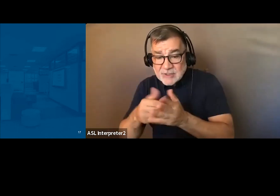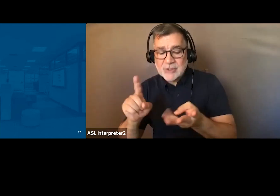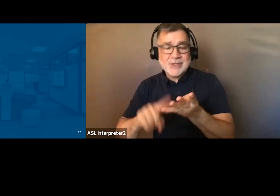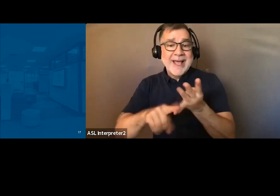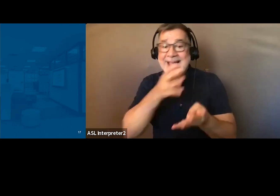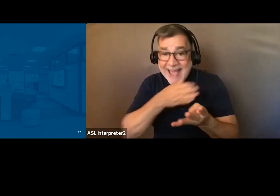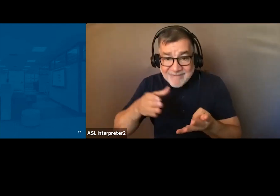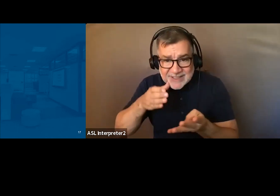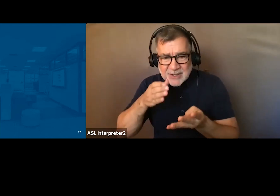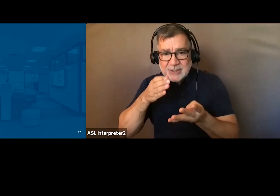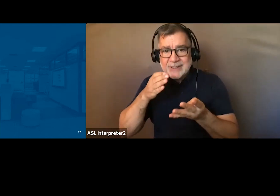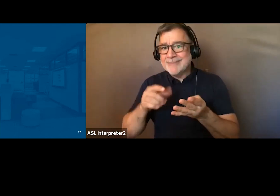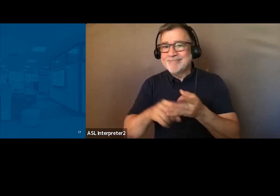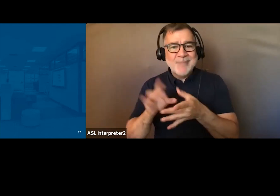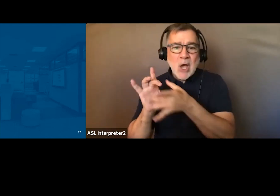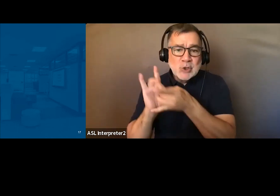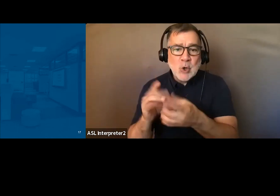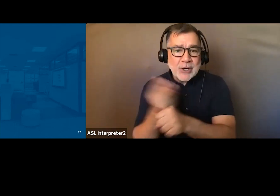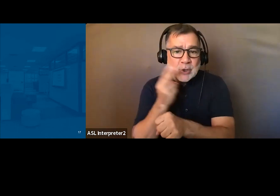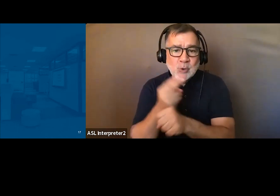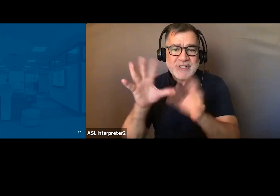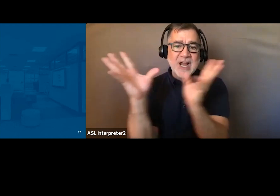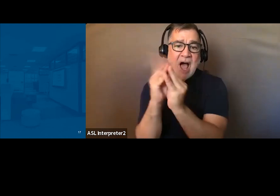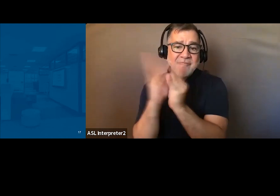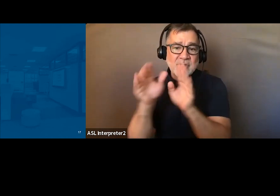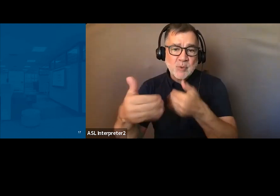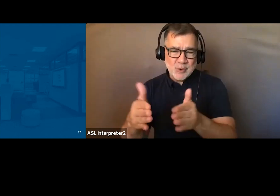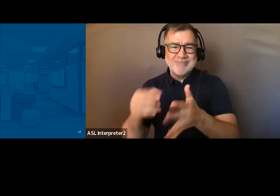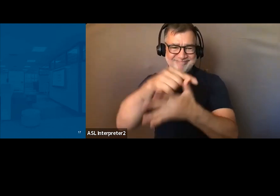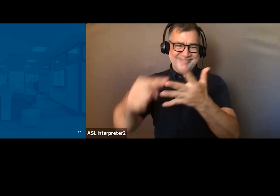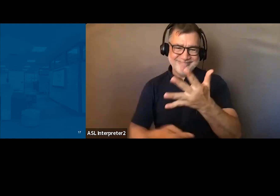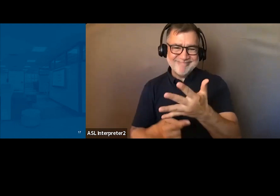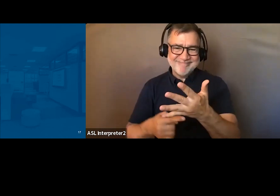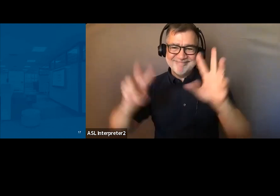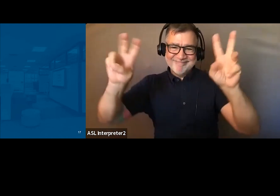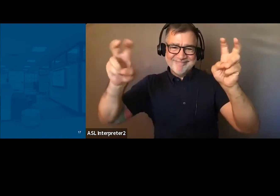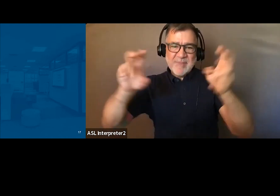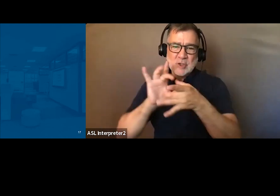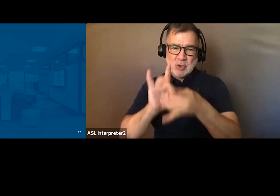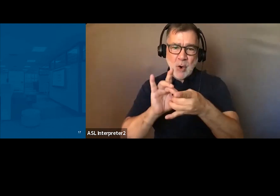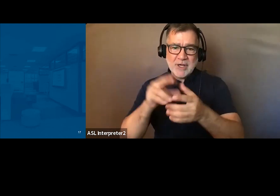joint-use conference rooms that are all throughout our federal buildings, and in some leases. That's all joint use.